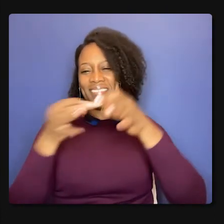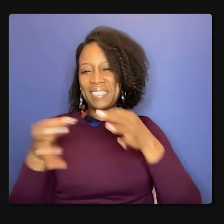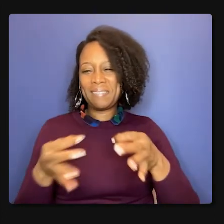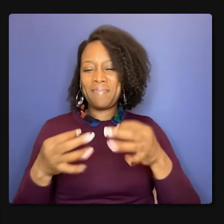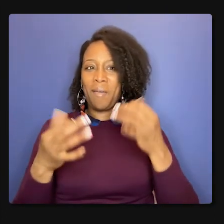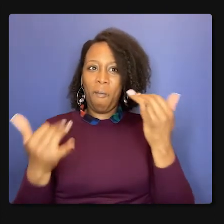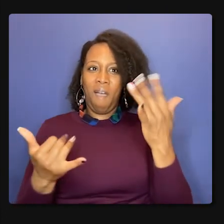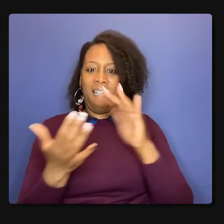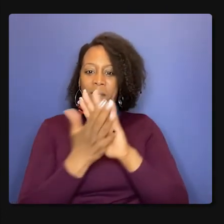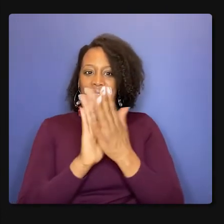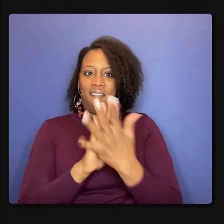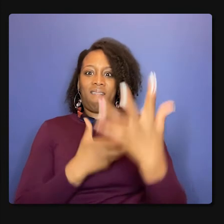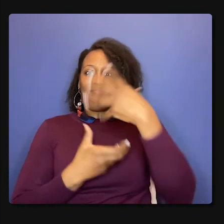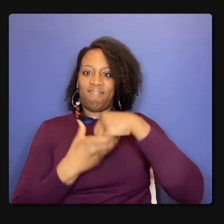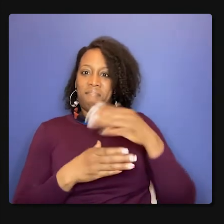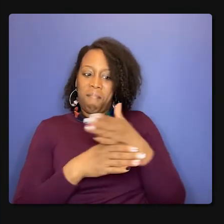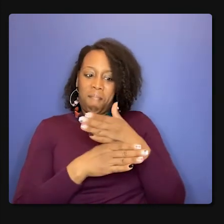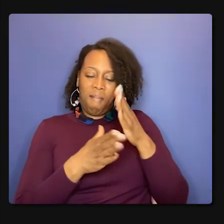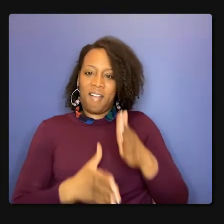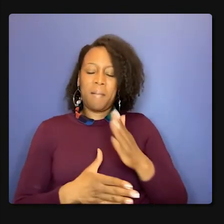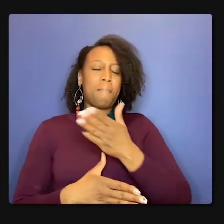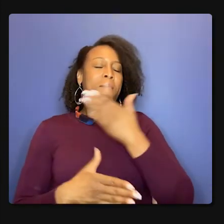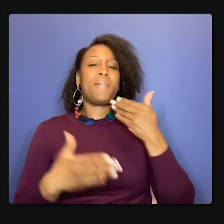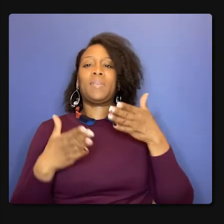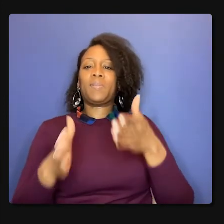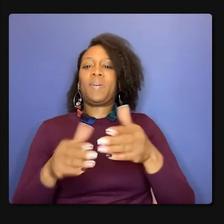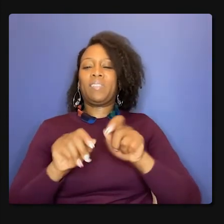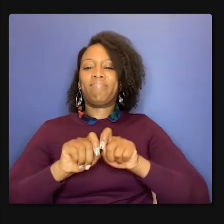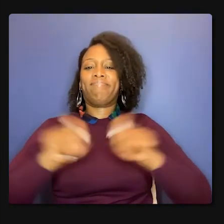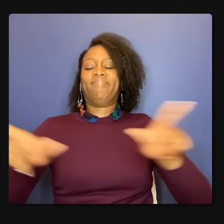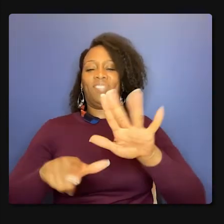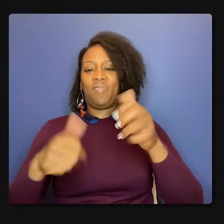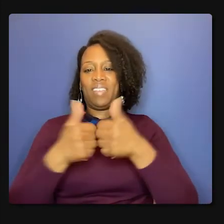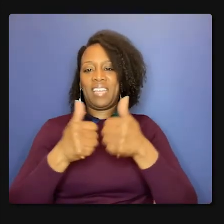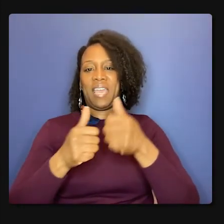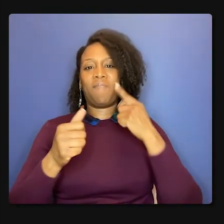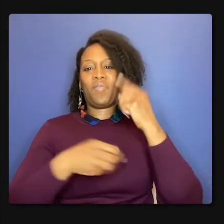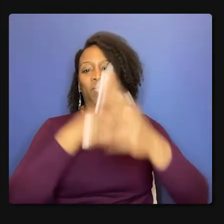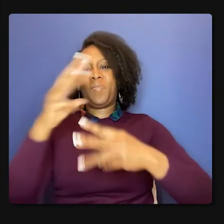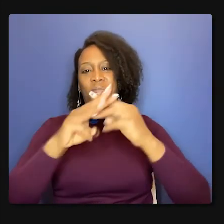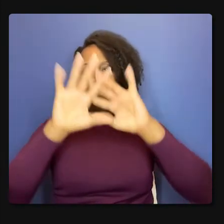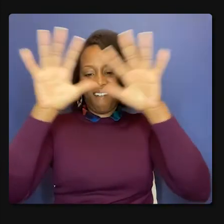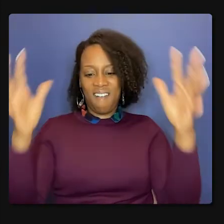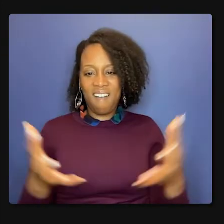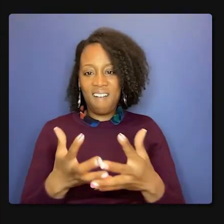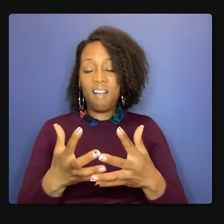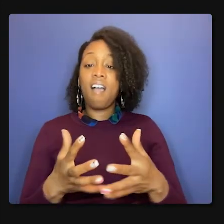on why becoming an ID@Xbox partner is one of the best ways to launch your game into the world,